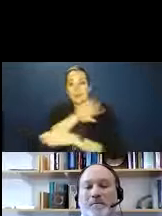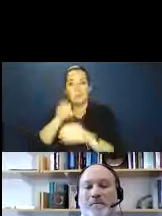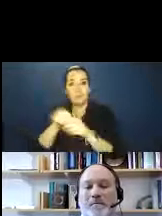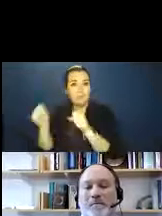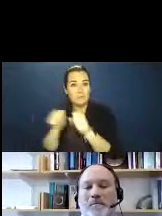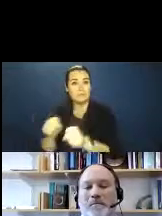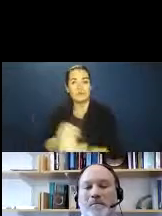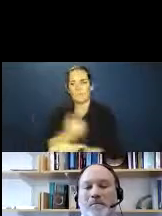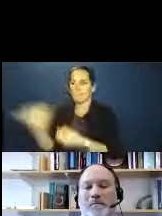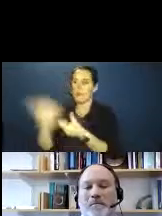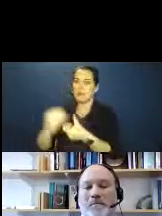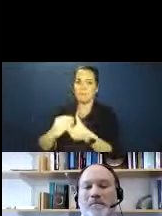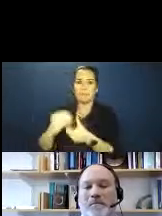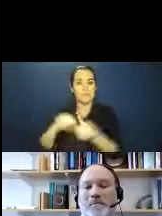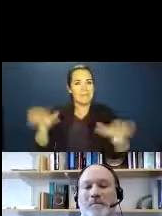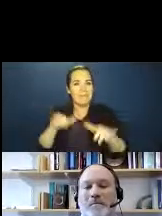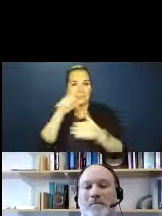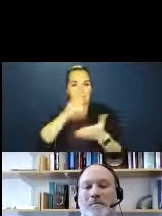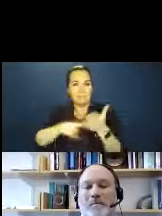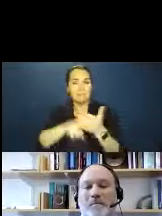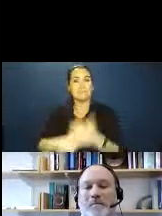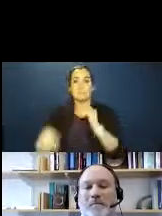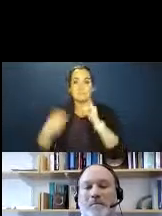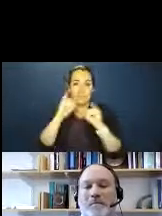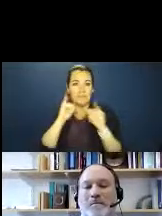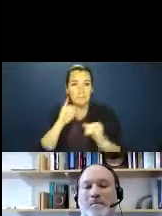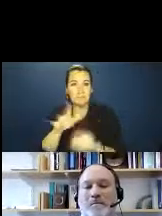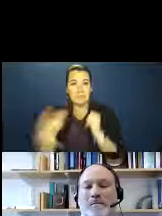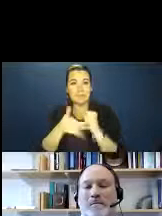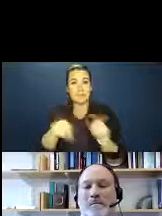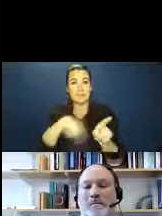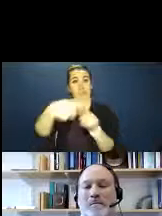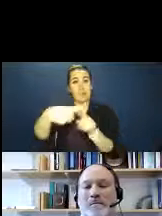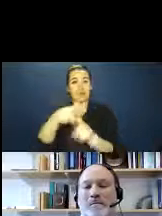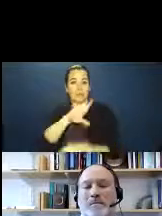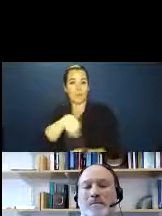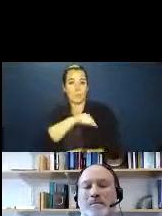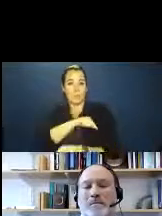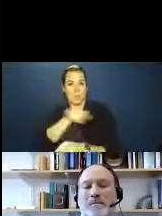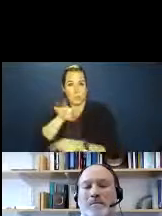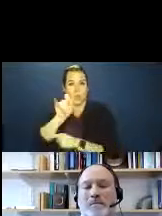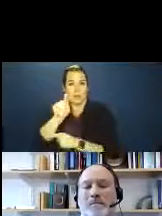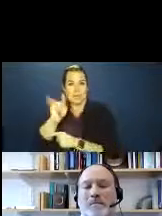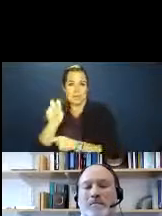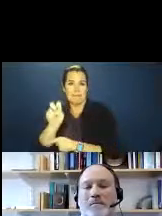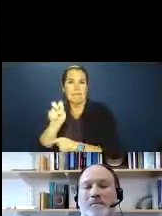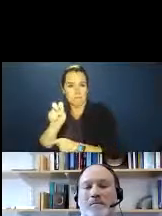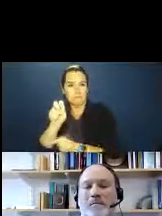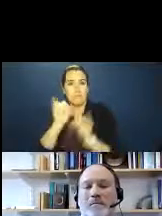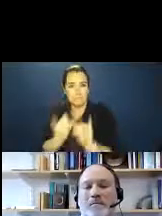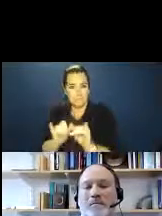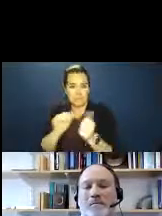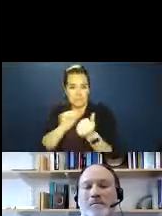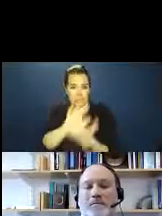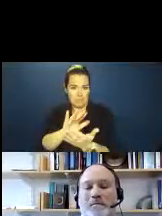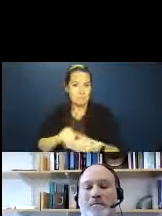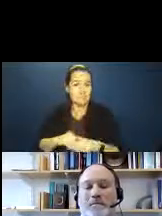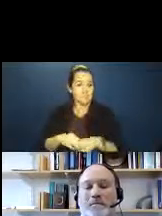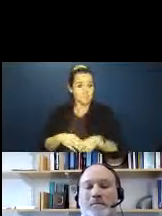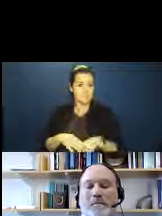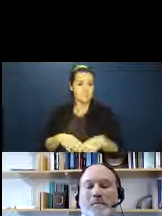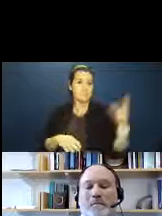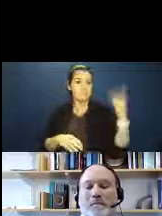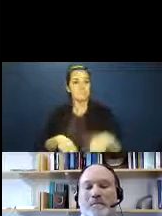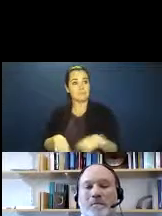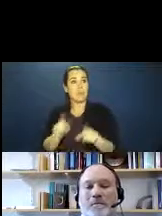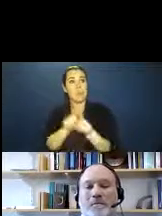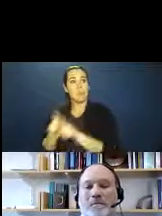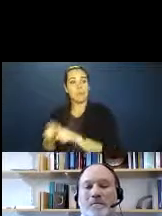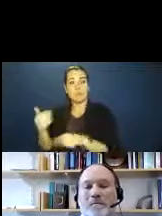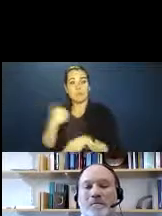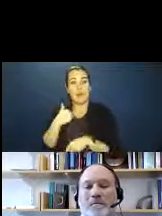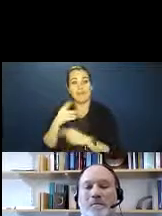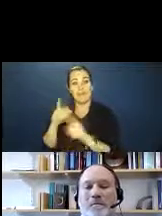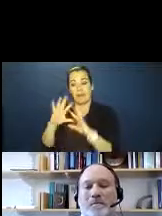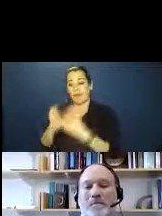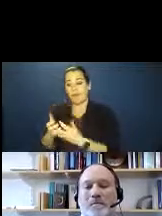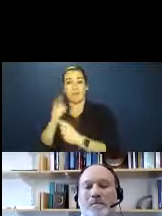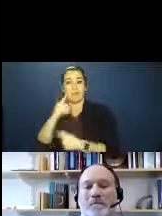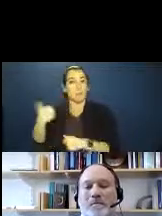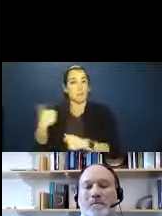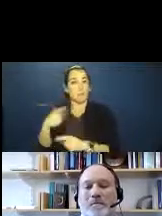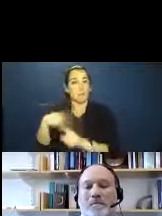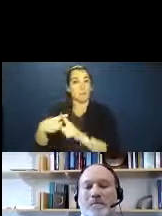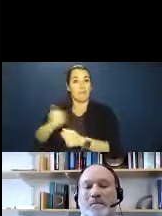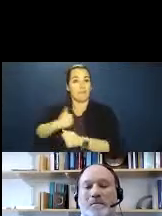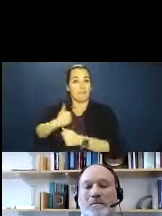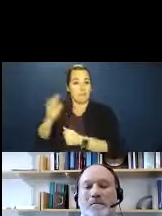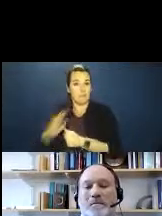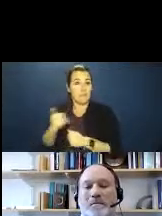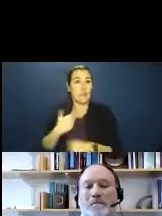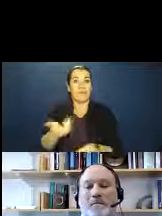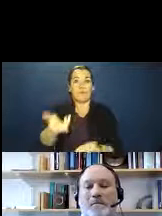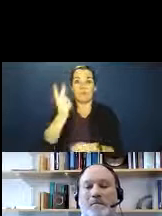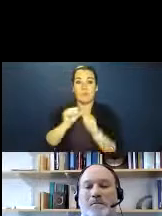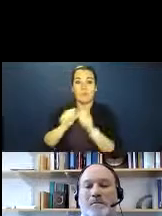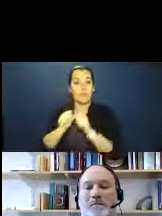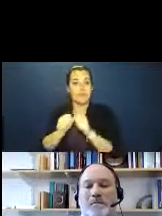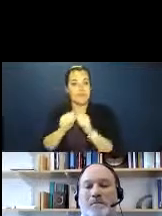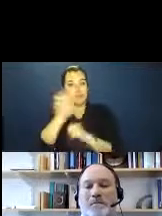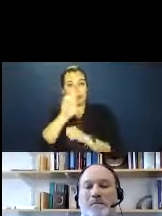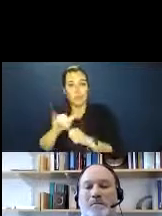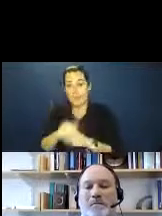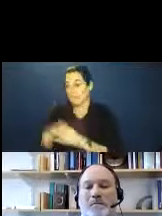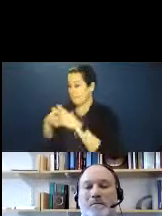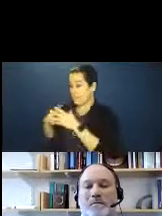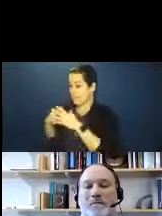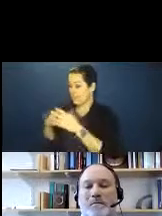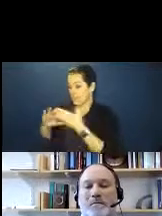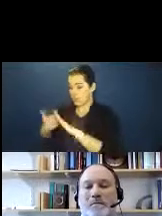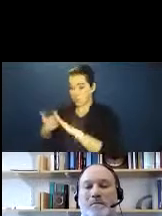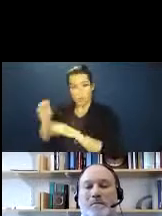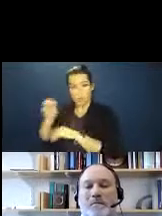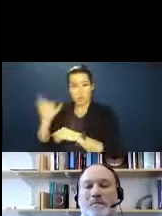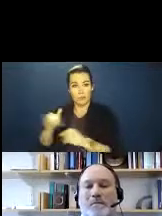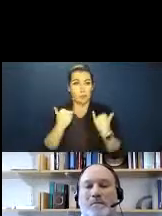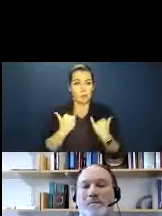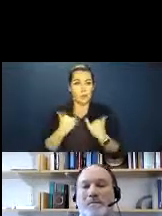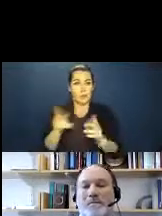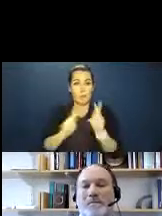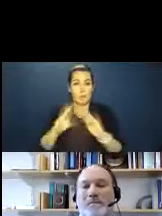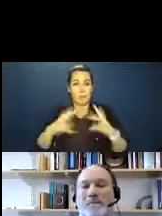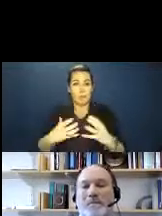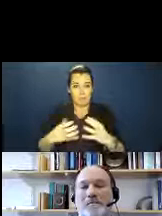type, sub topics include aging and later life disabilities, developmental, intellectual, and cognitive impairments, as well as sensory, communication, physical, and psychological impairments. Data collection subtopics include adaptive technologies, proxies, inclusive